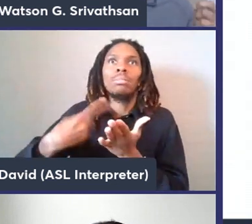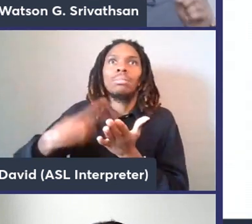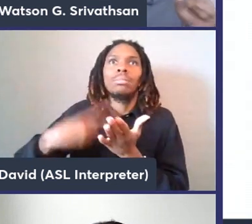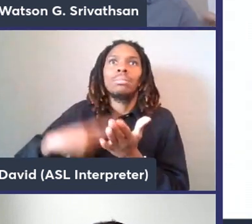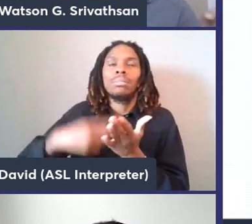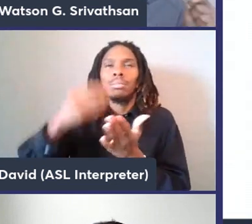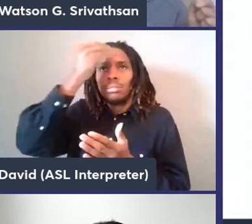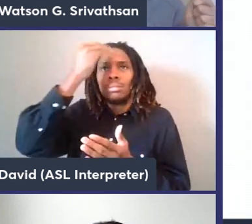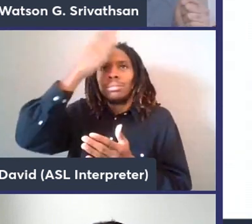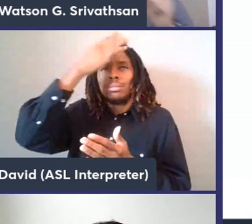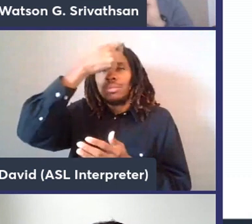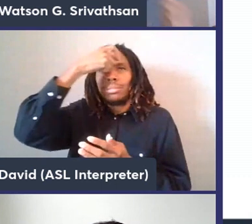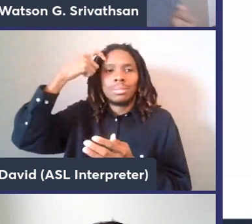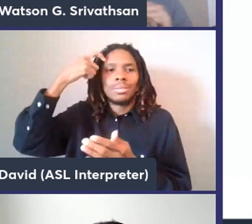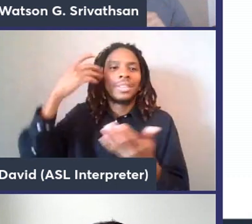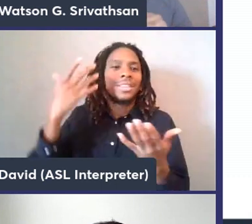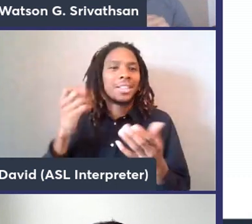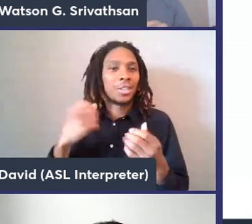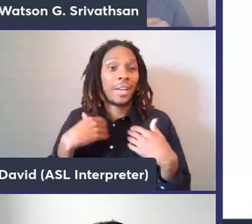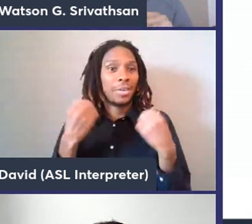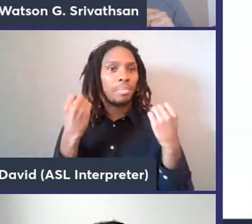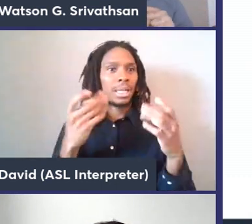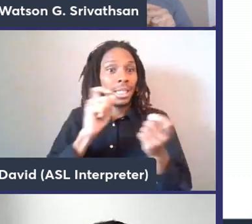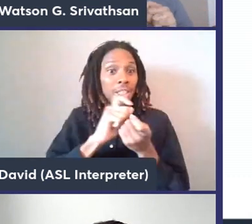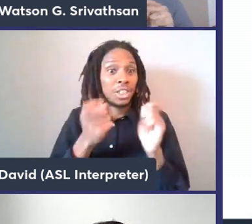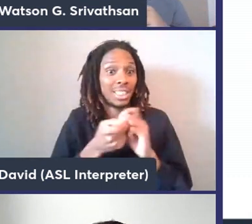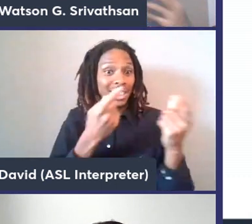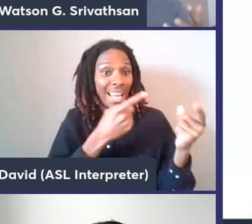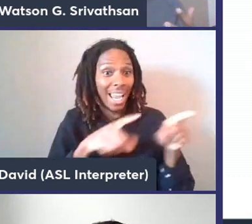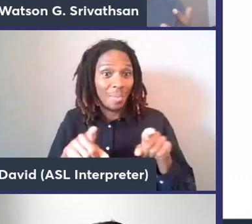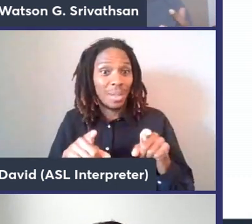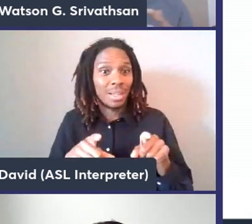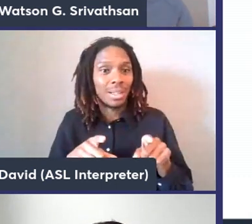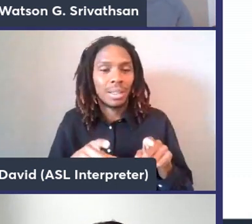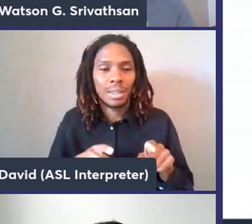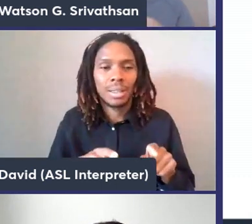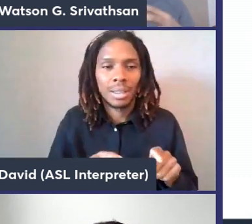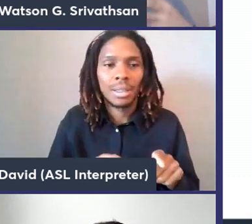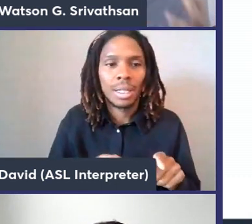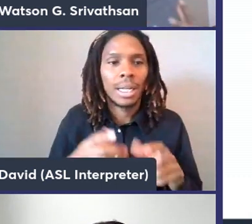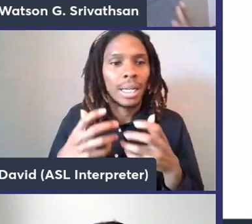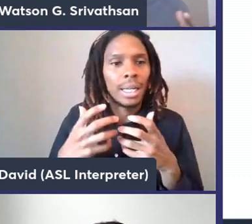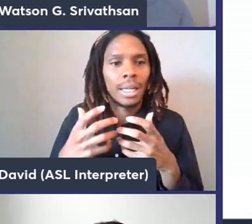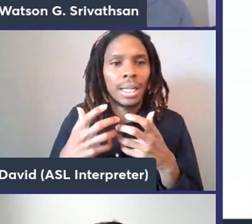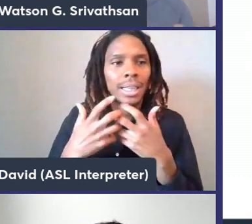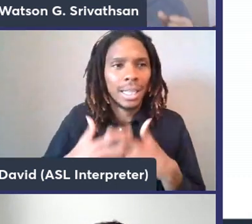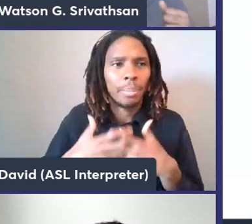so when such large changes happen, machine translation should be quick to learn,